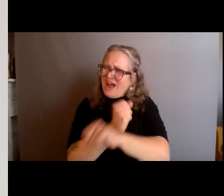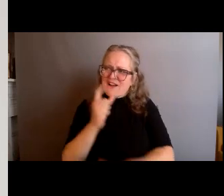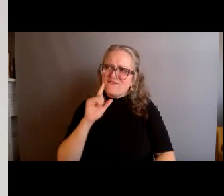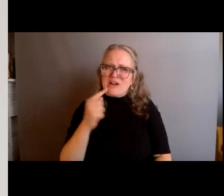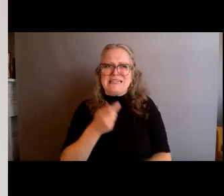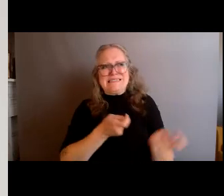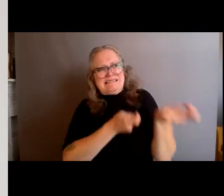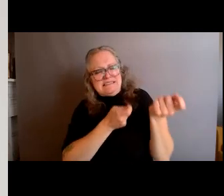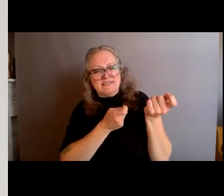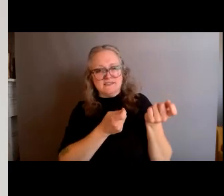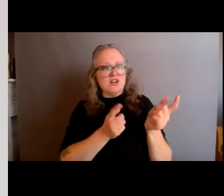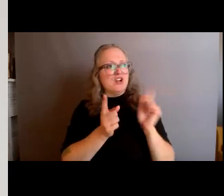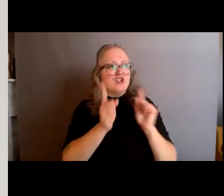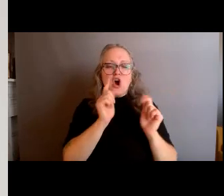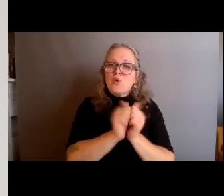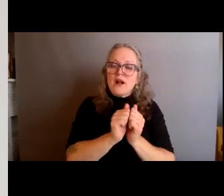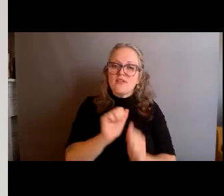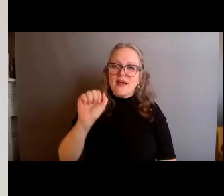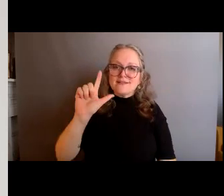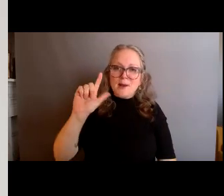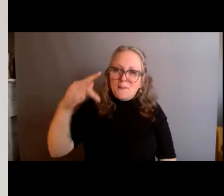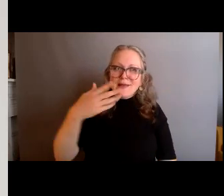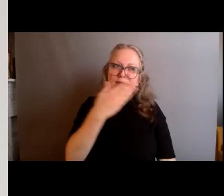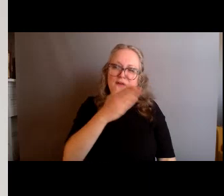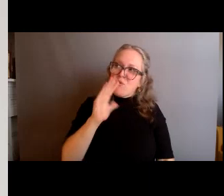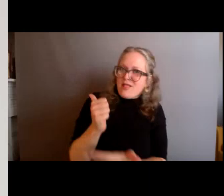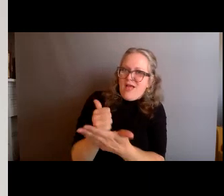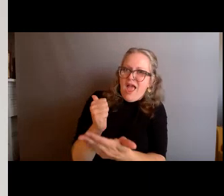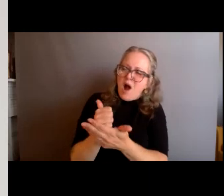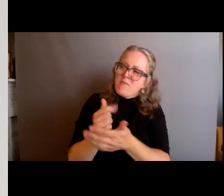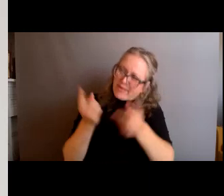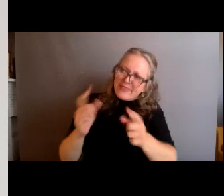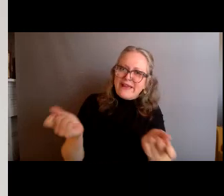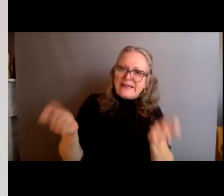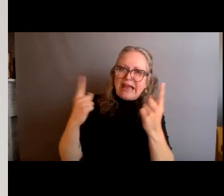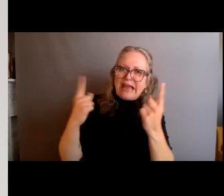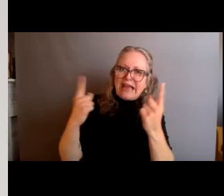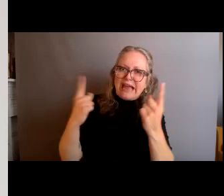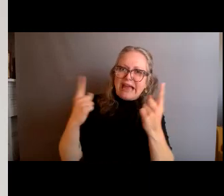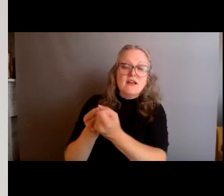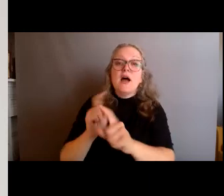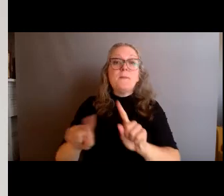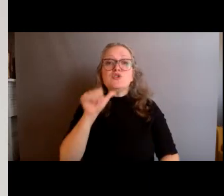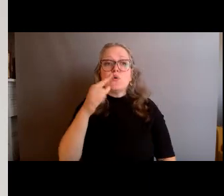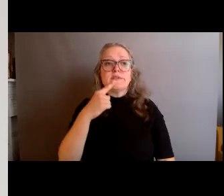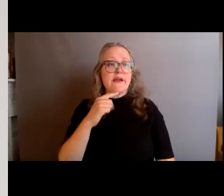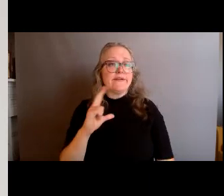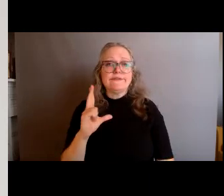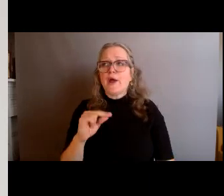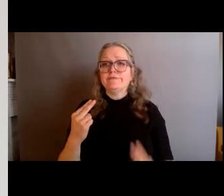to the speech and language pathologist. They'll help you know they understand, but don't just say no. There's nothing they can do now.